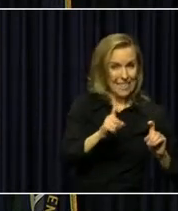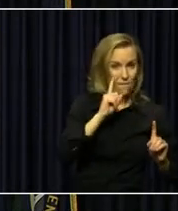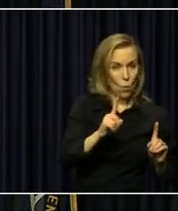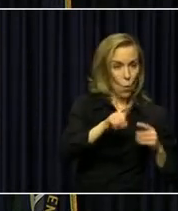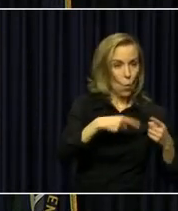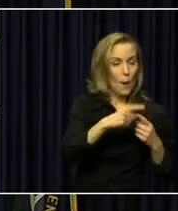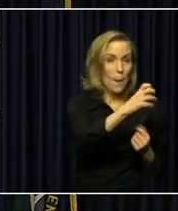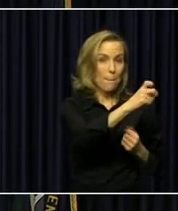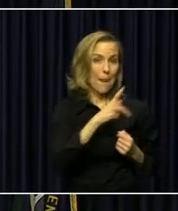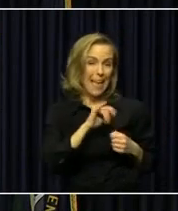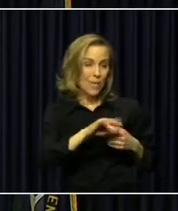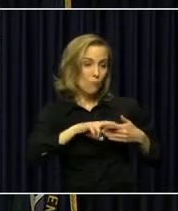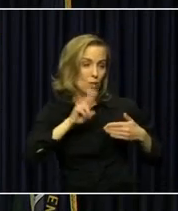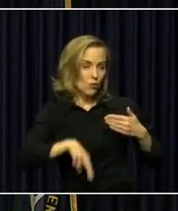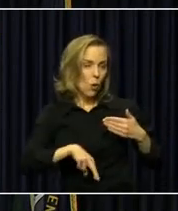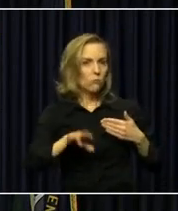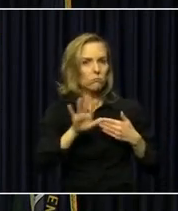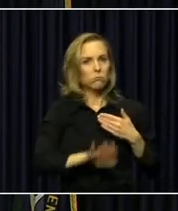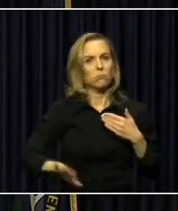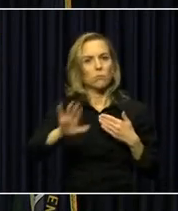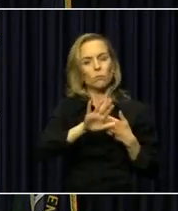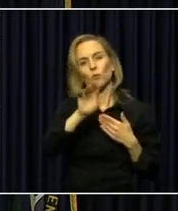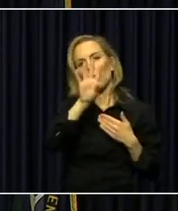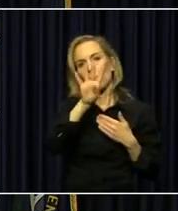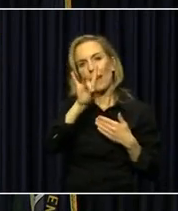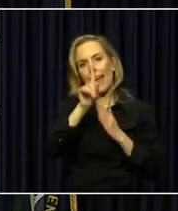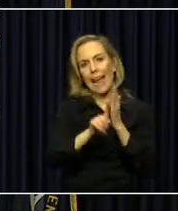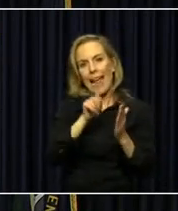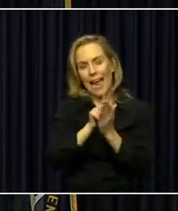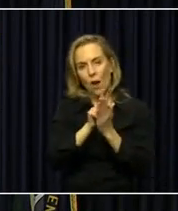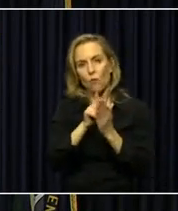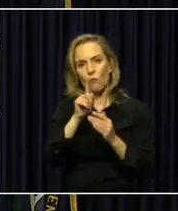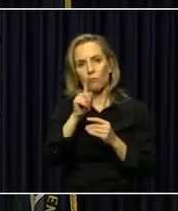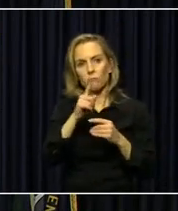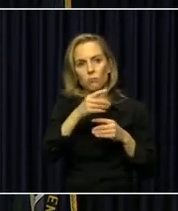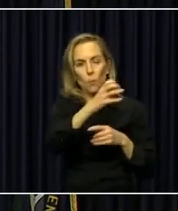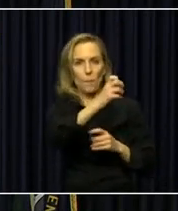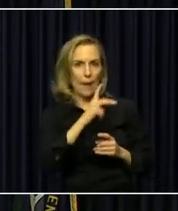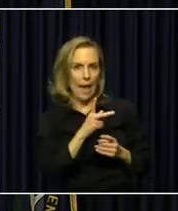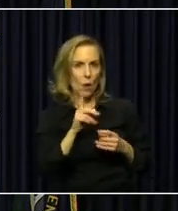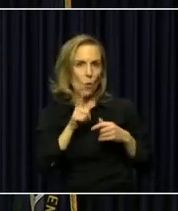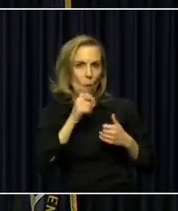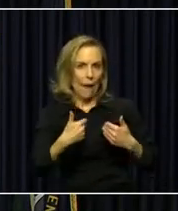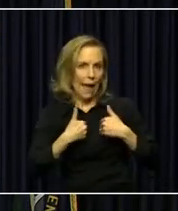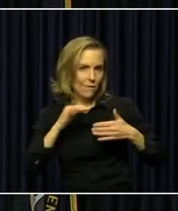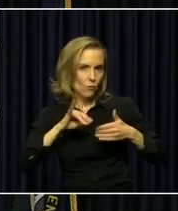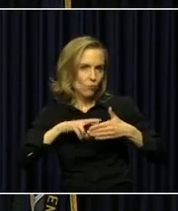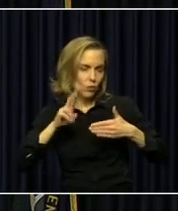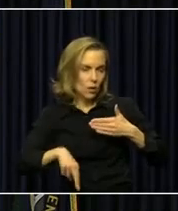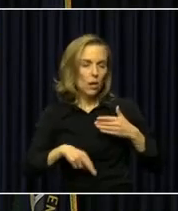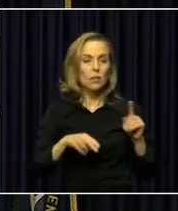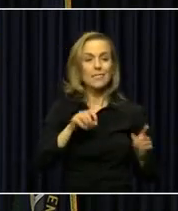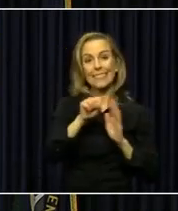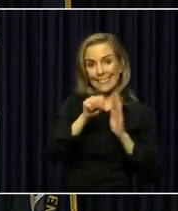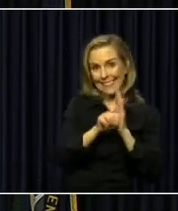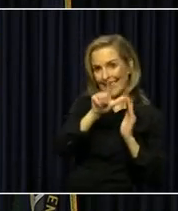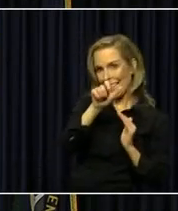THAT IS REALLY GREAT NEWS. RIGHT NOW IT'S ABOUT 46%, AND